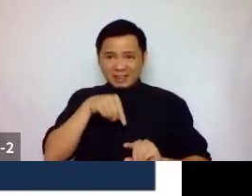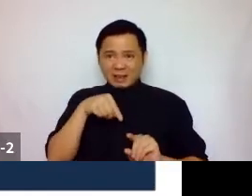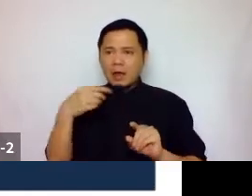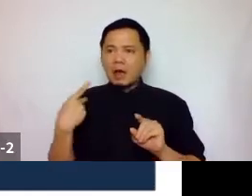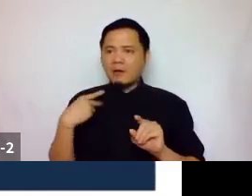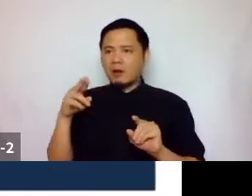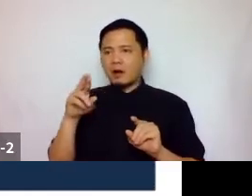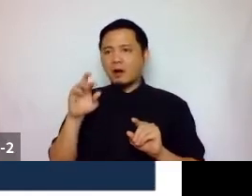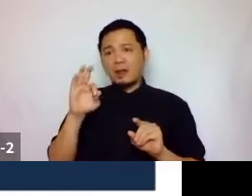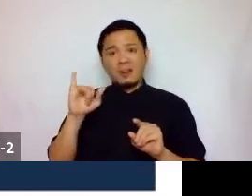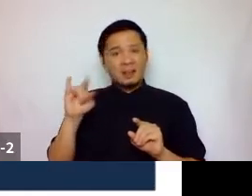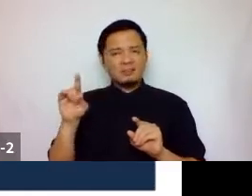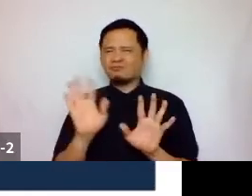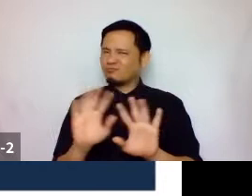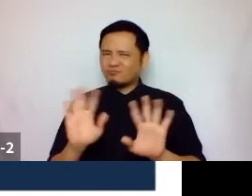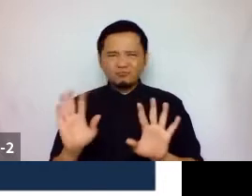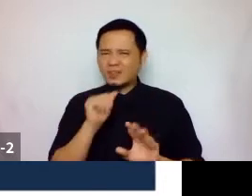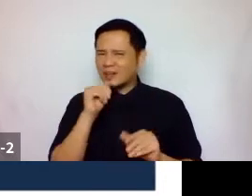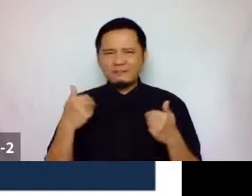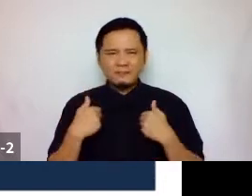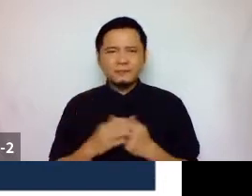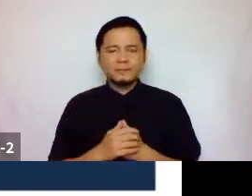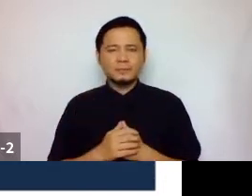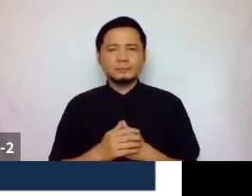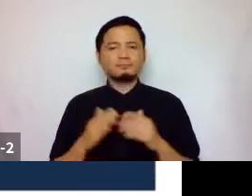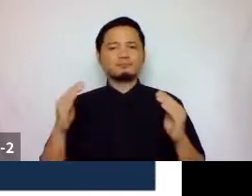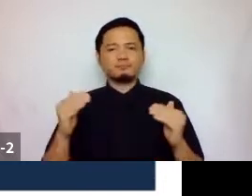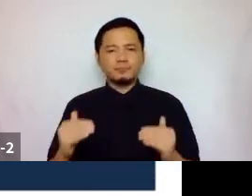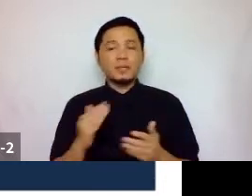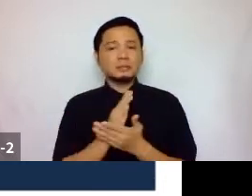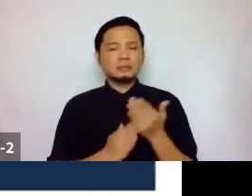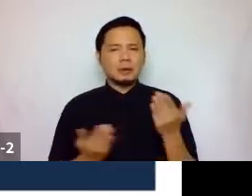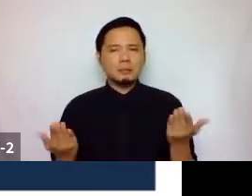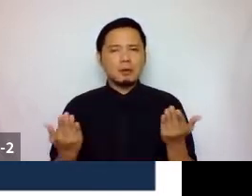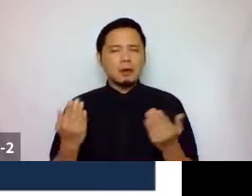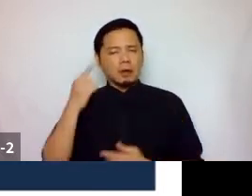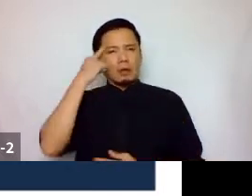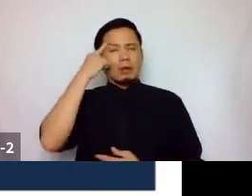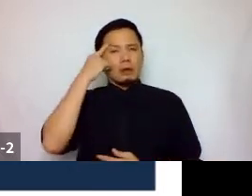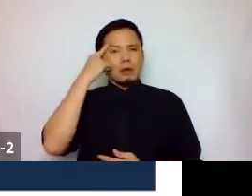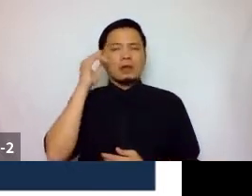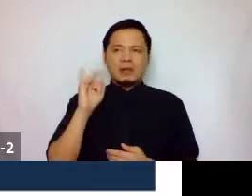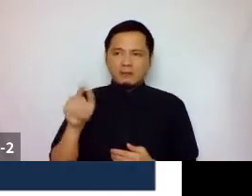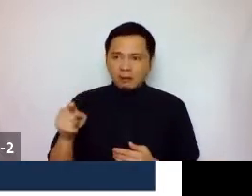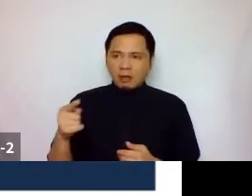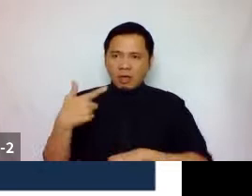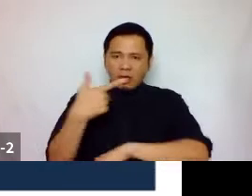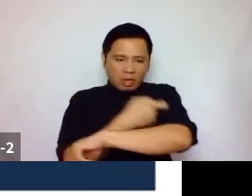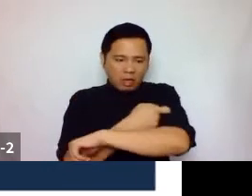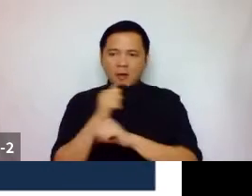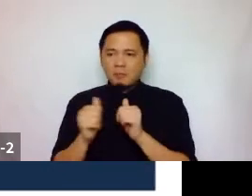There are some who are wondering if they get vaccinated, will they test positive for RT-PCR? That is a no.